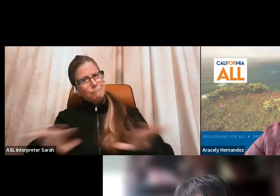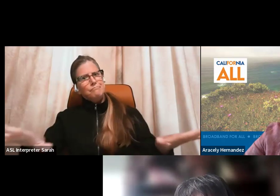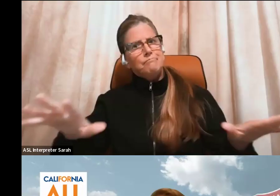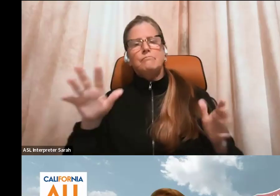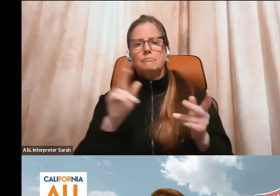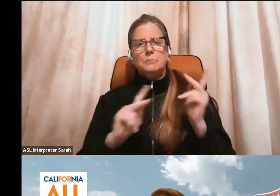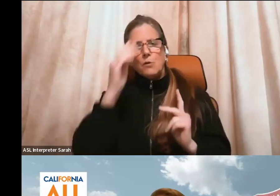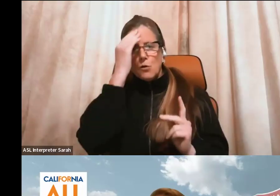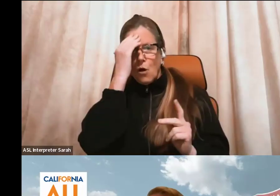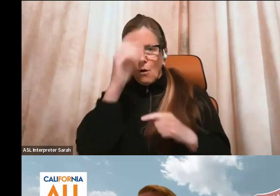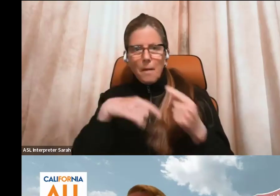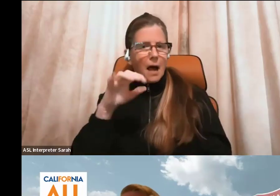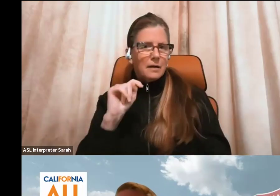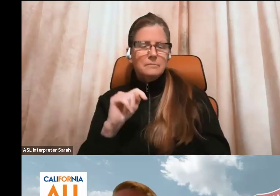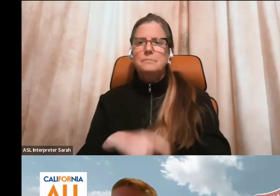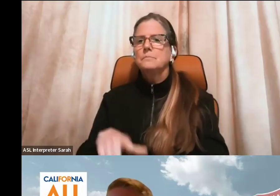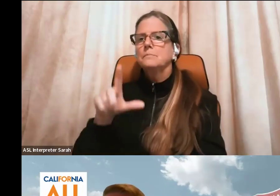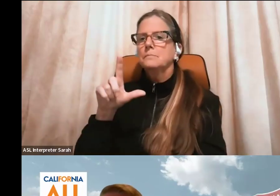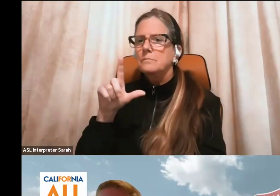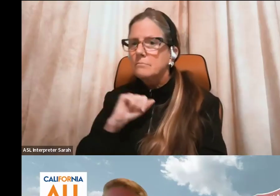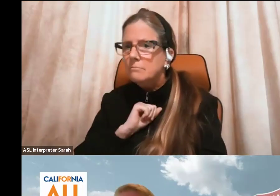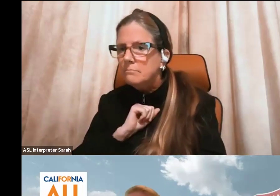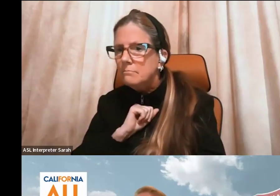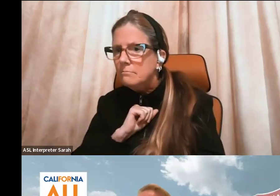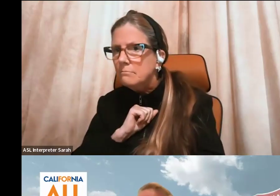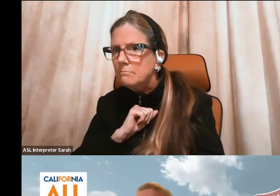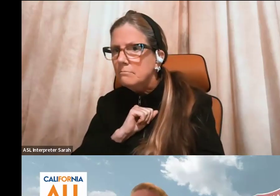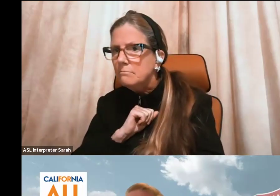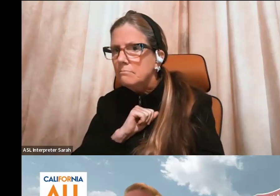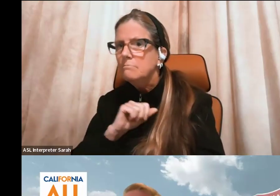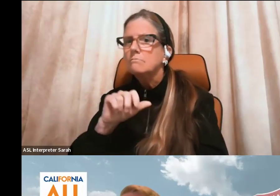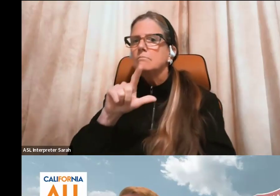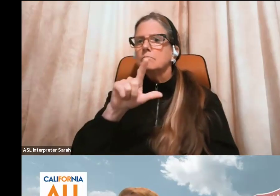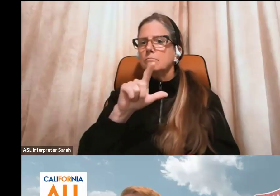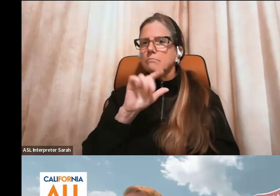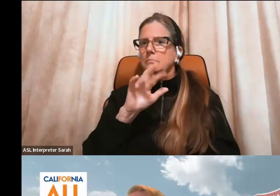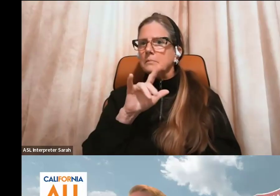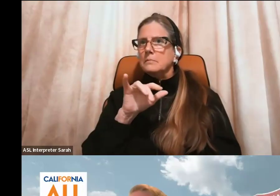Thank you so much, Loi. And I do see that we have another question that came in. It states,